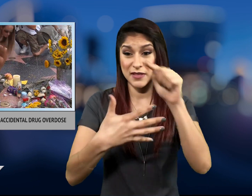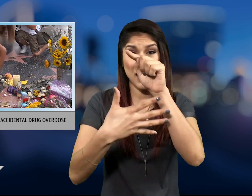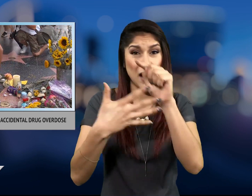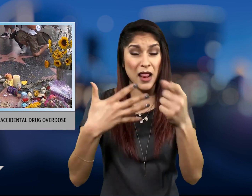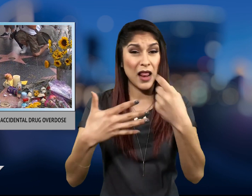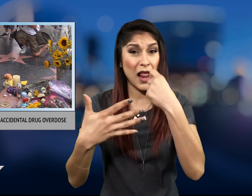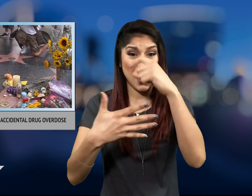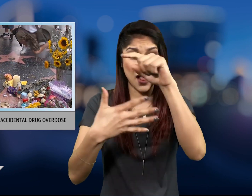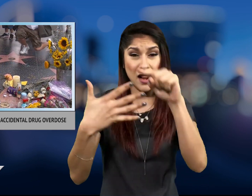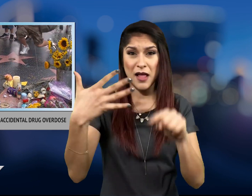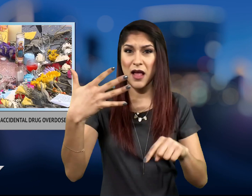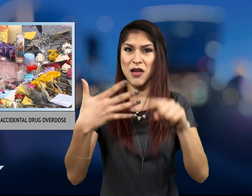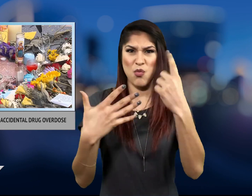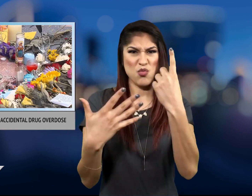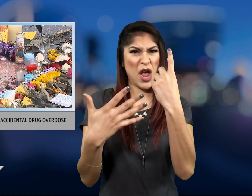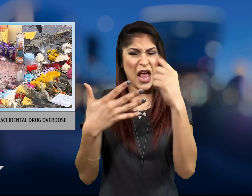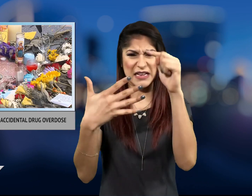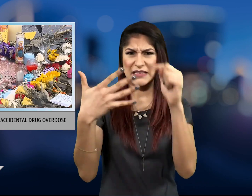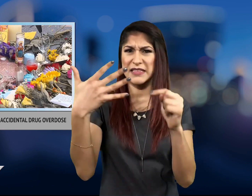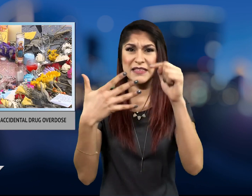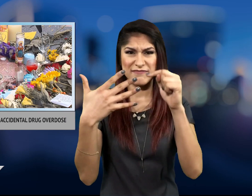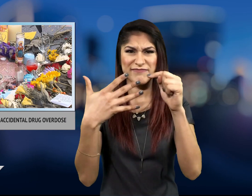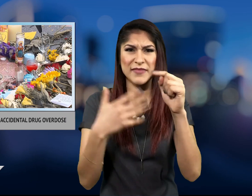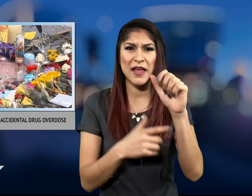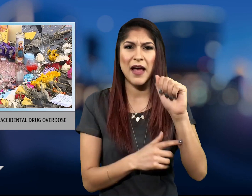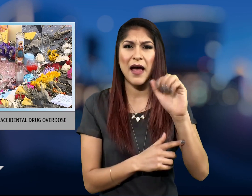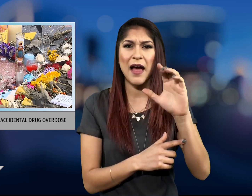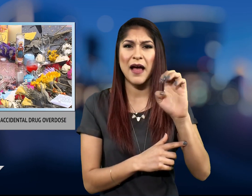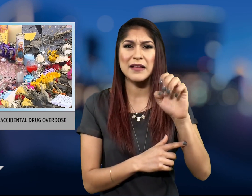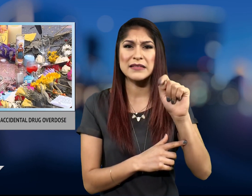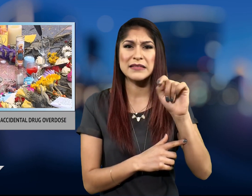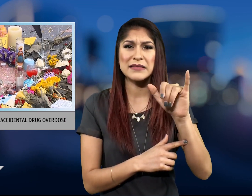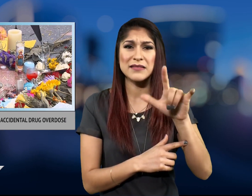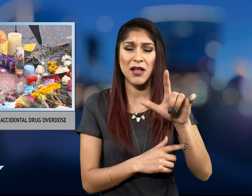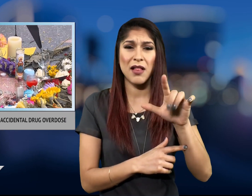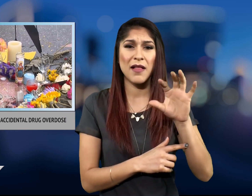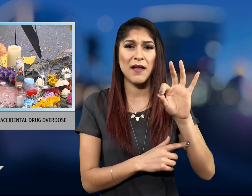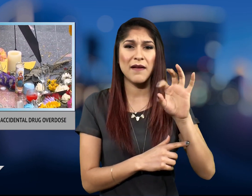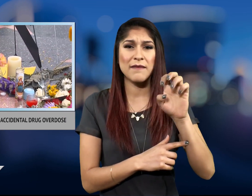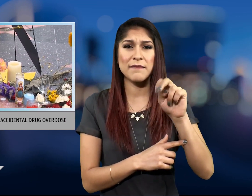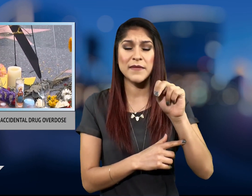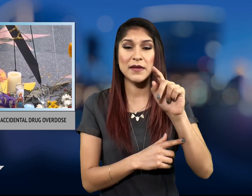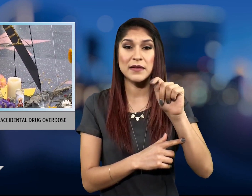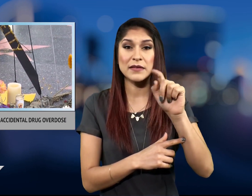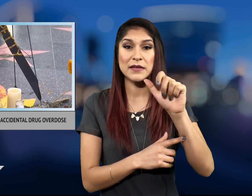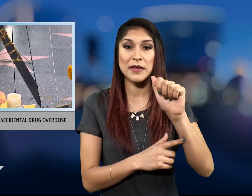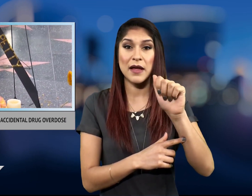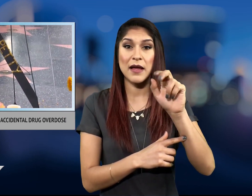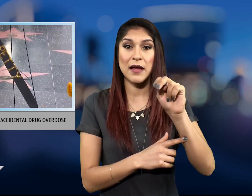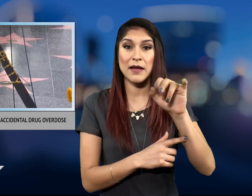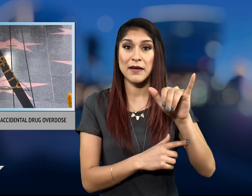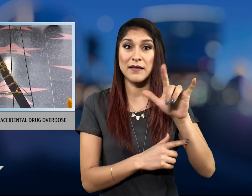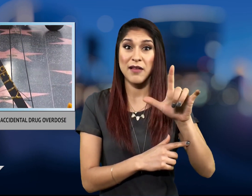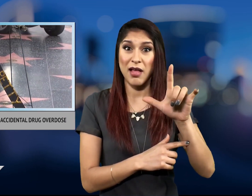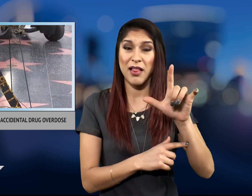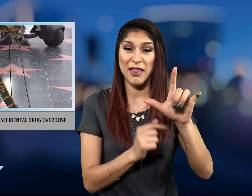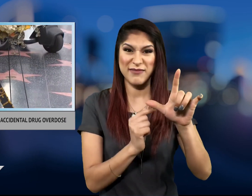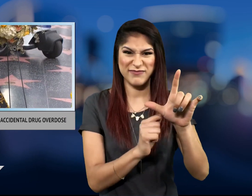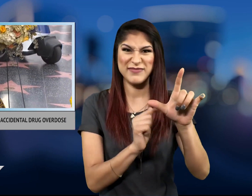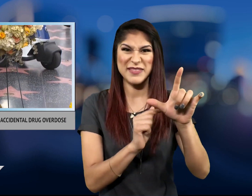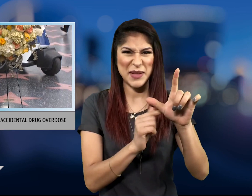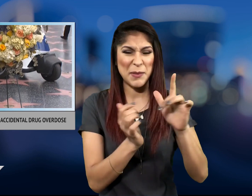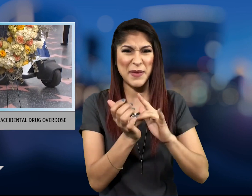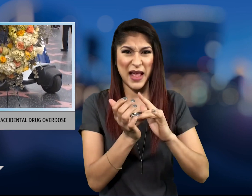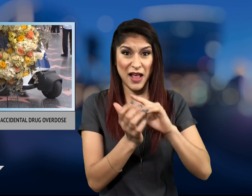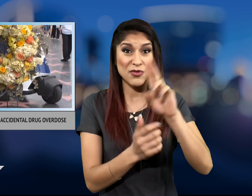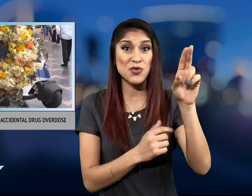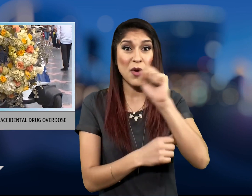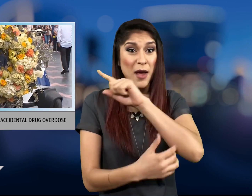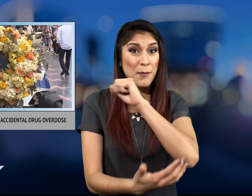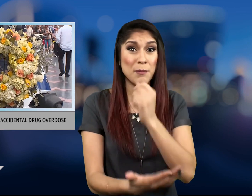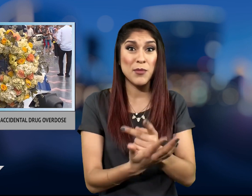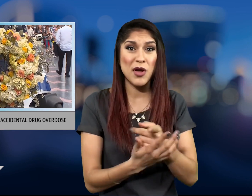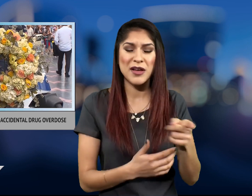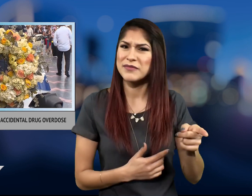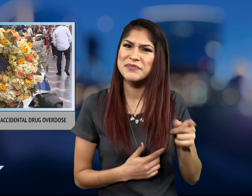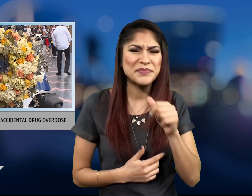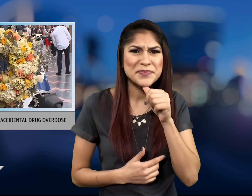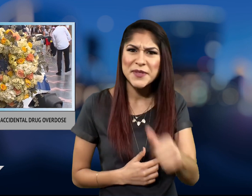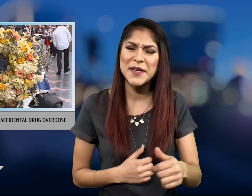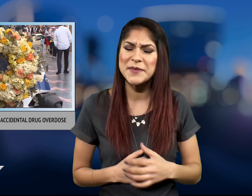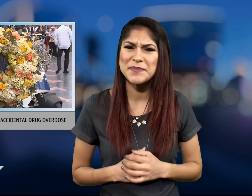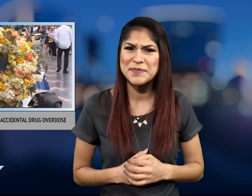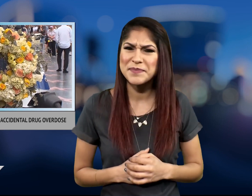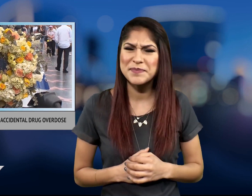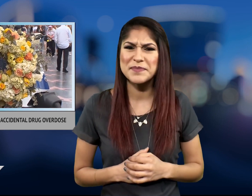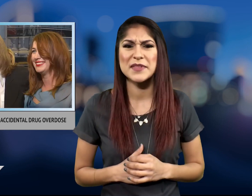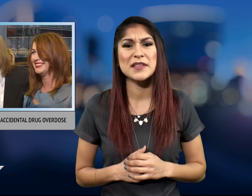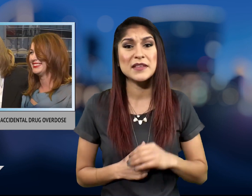One of the opioids was acetyl fentanyl, which is not approved for medical use in the US.